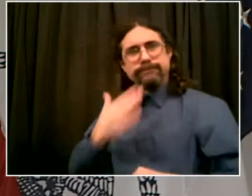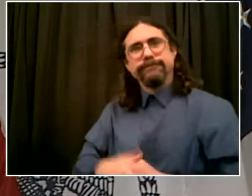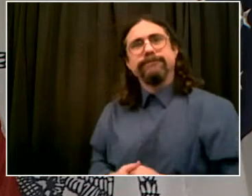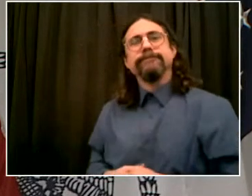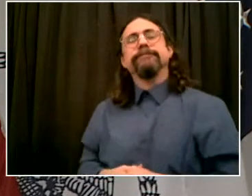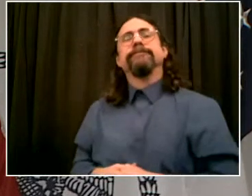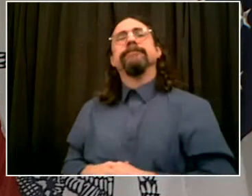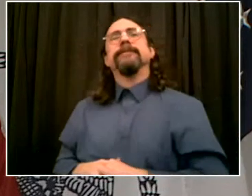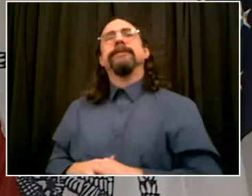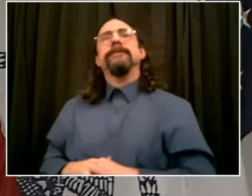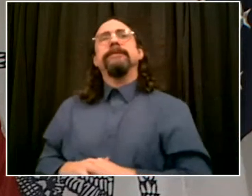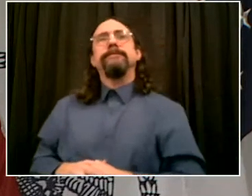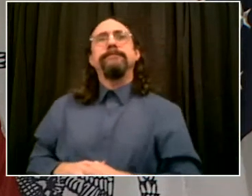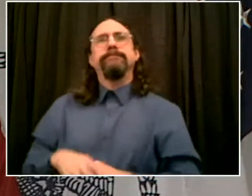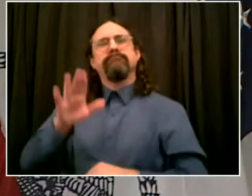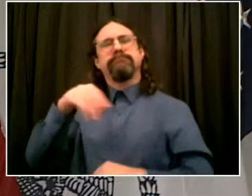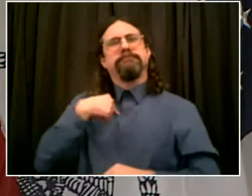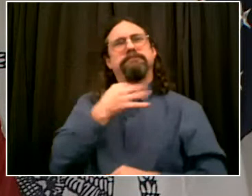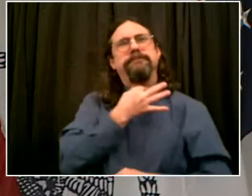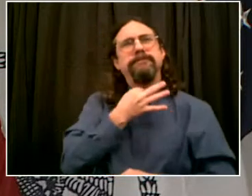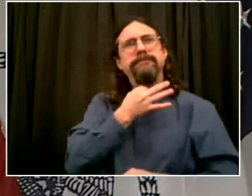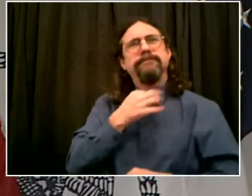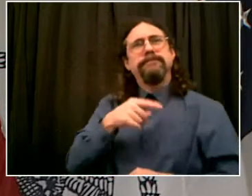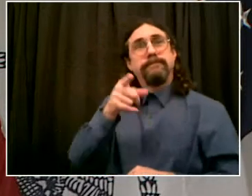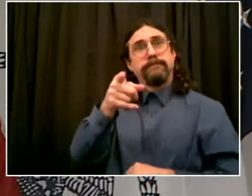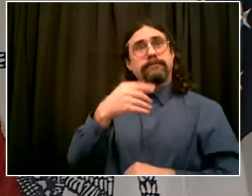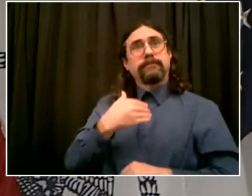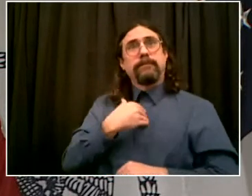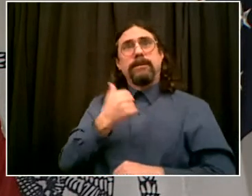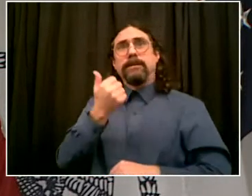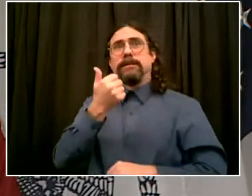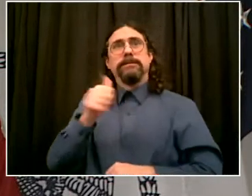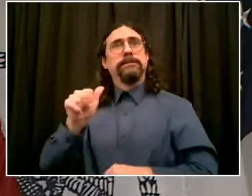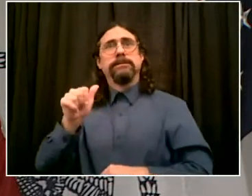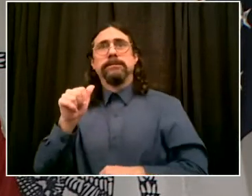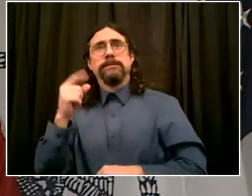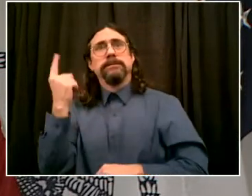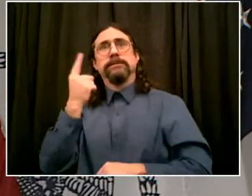GOOD, HOW AREREOU Y? Reporter: DO YOU HAVE ANY